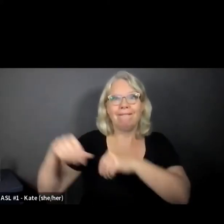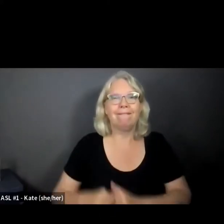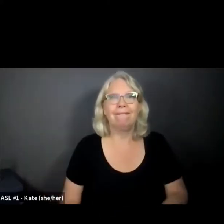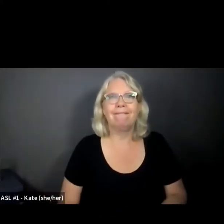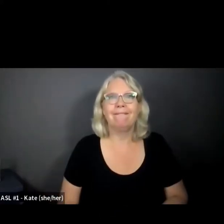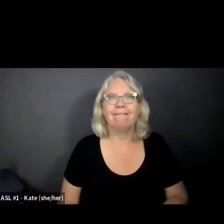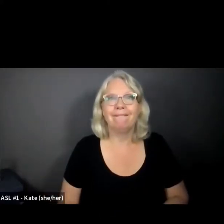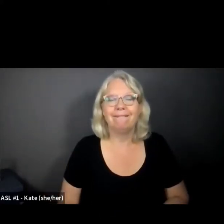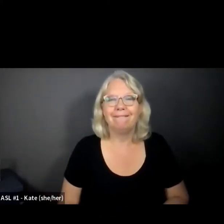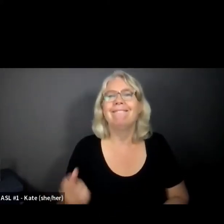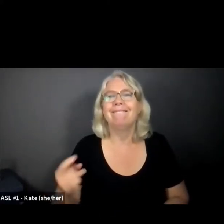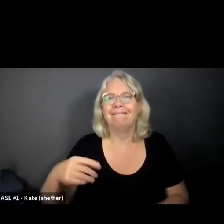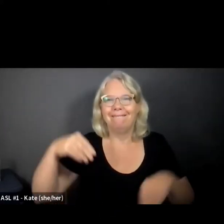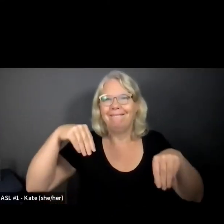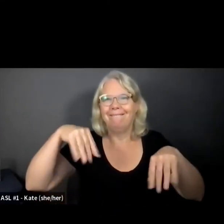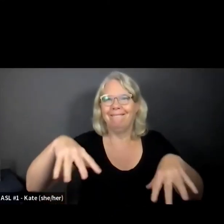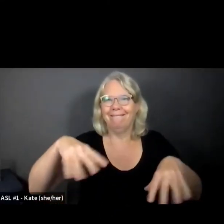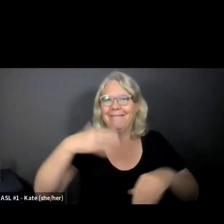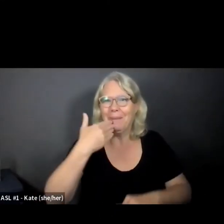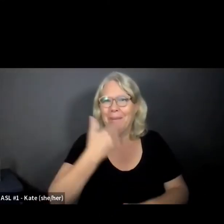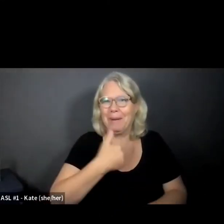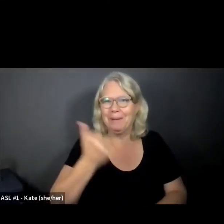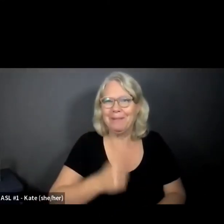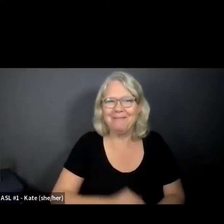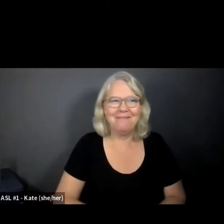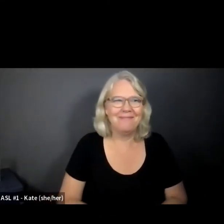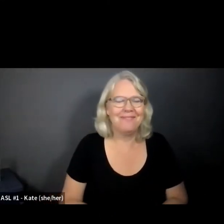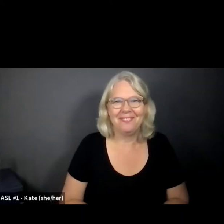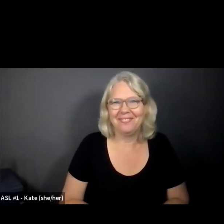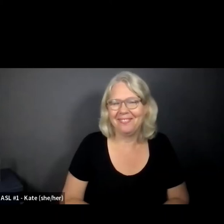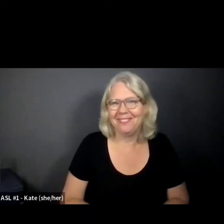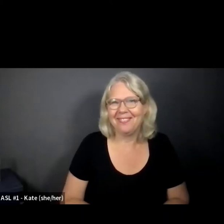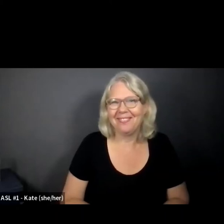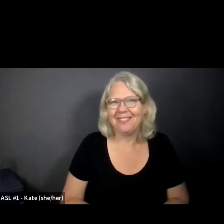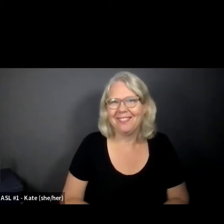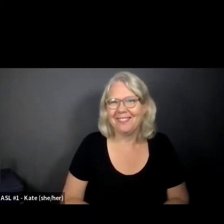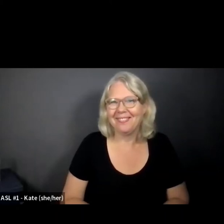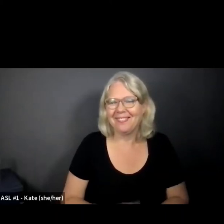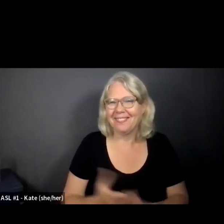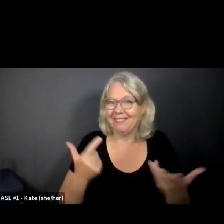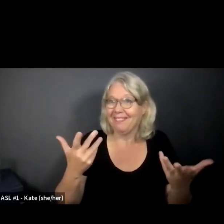LET THERE BE LIGHT.